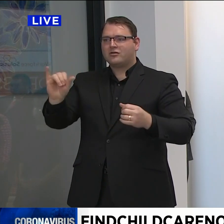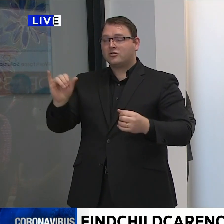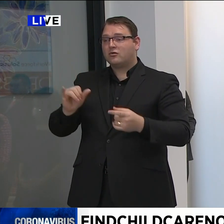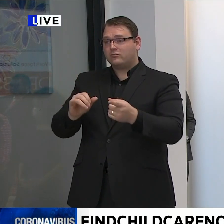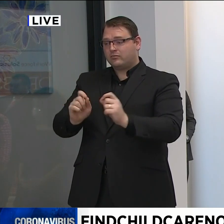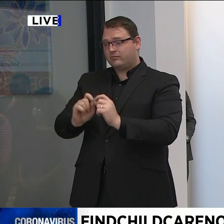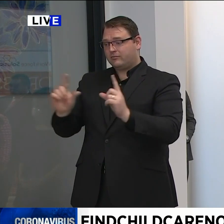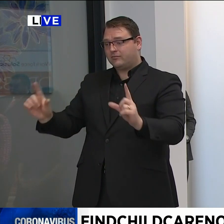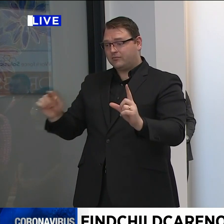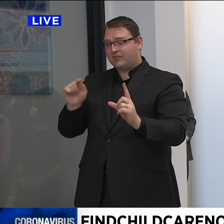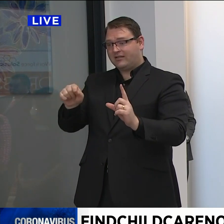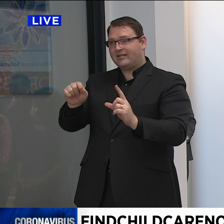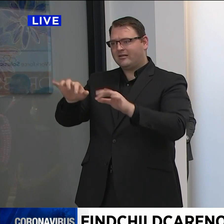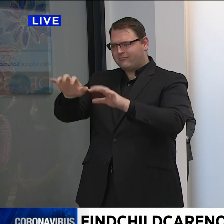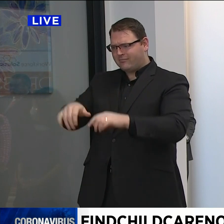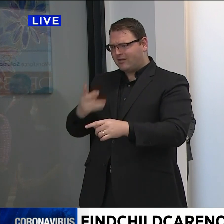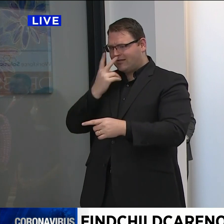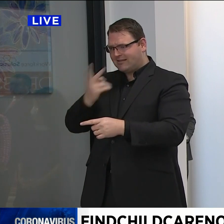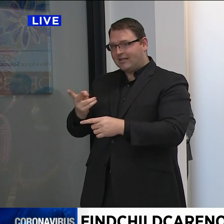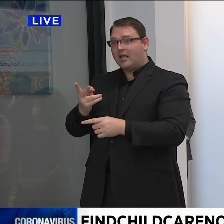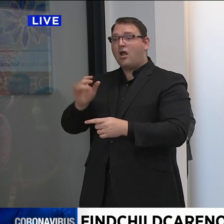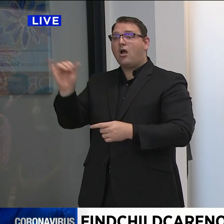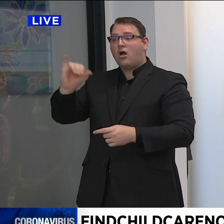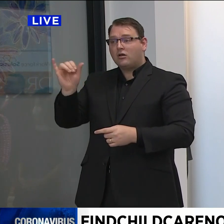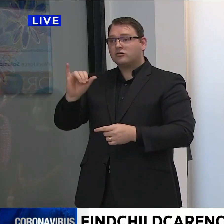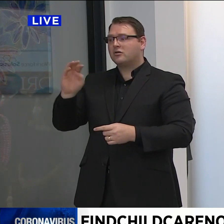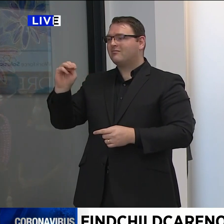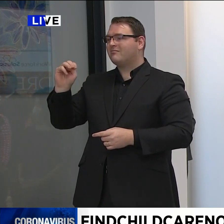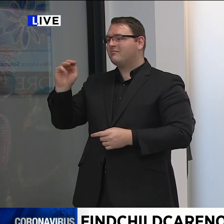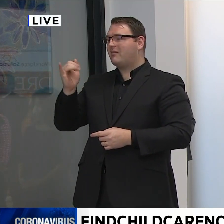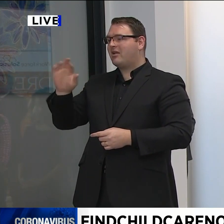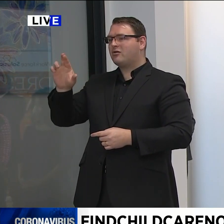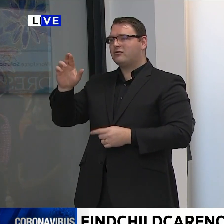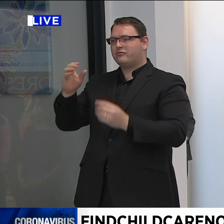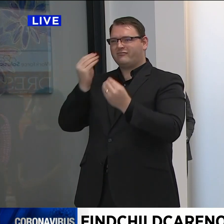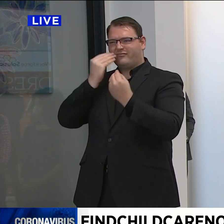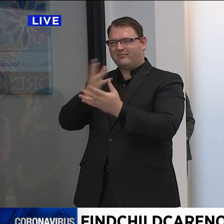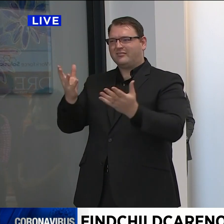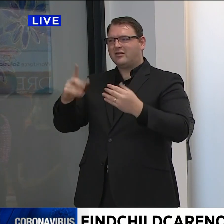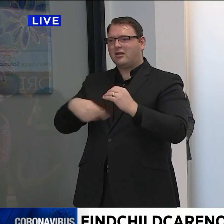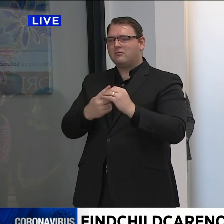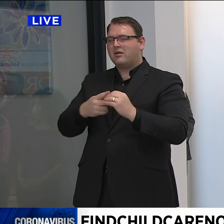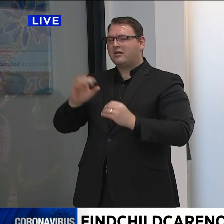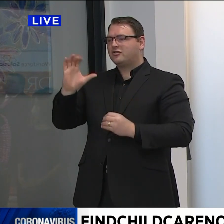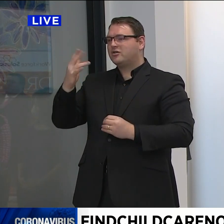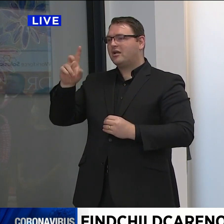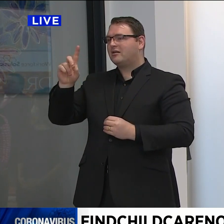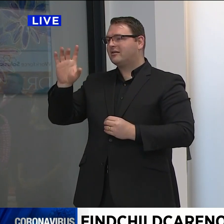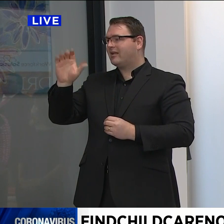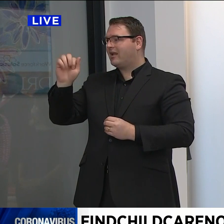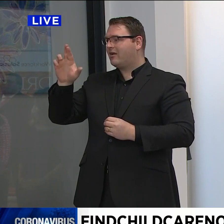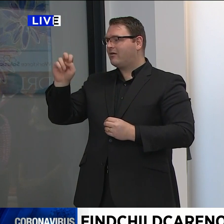bono expertise and of course the city and county so the city and county so folks can we go to ready Harris folks can we go to ready Harris dot org that will link also out dot org that will link also out to the website. The mayor share